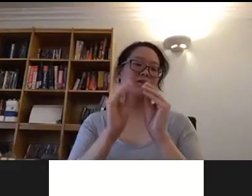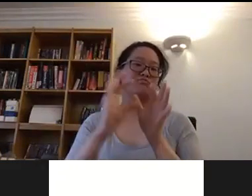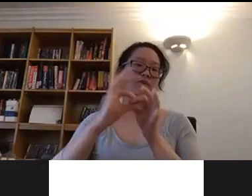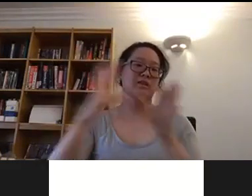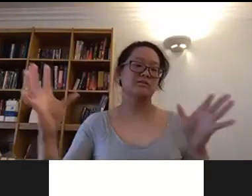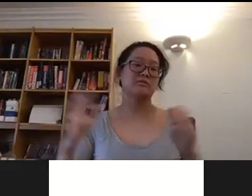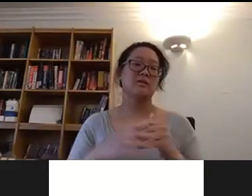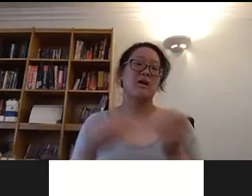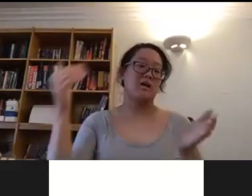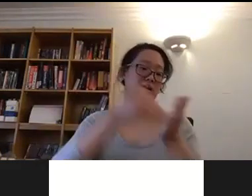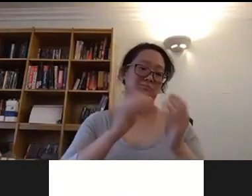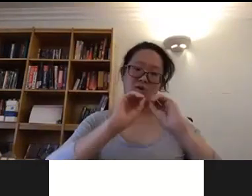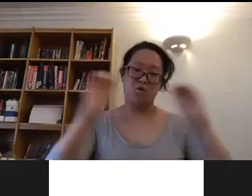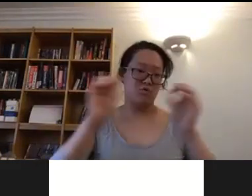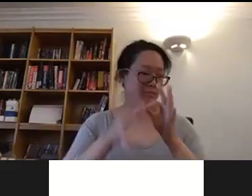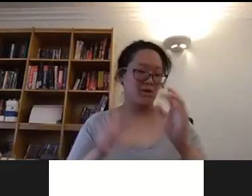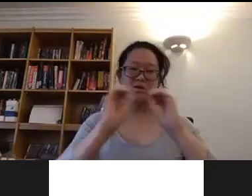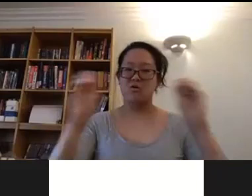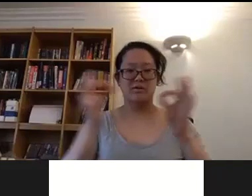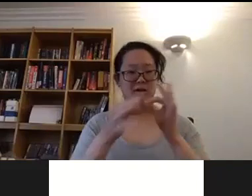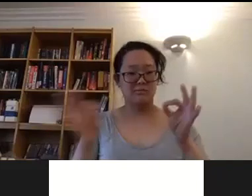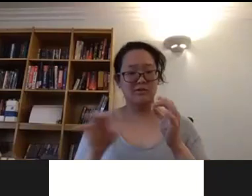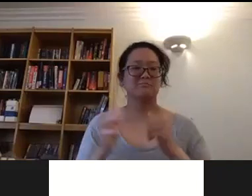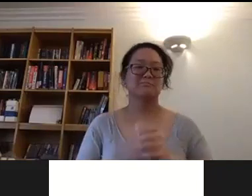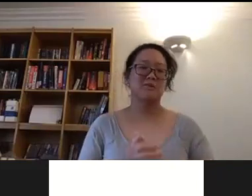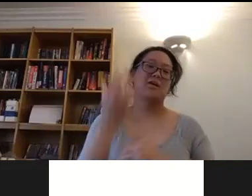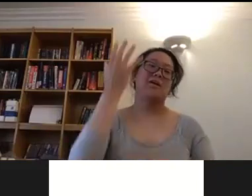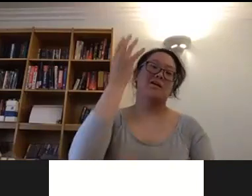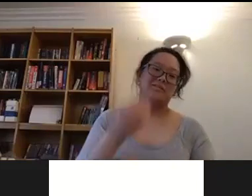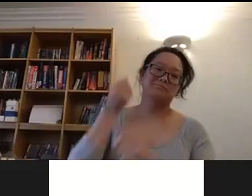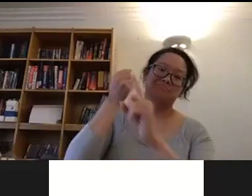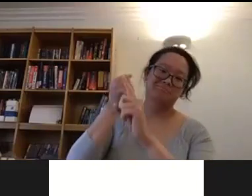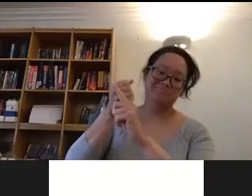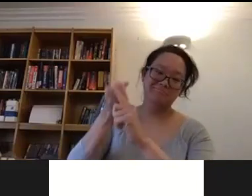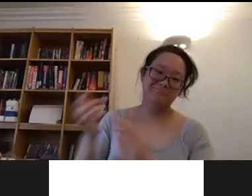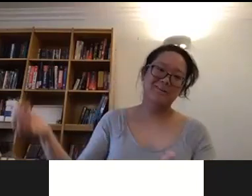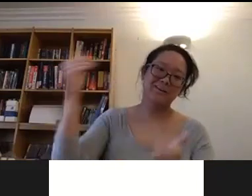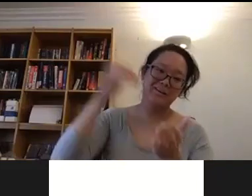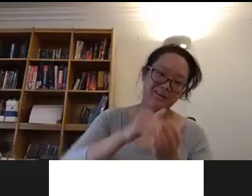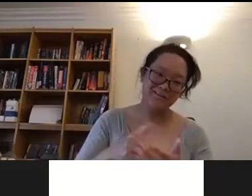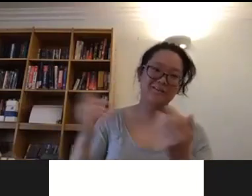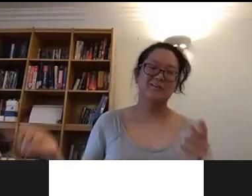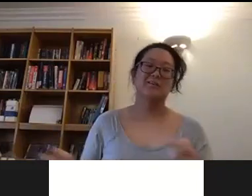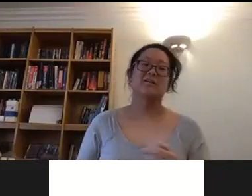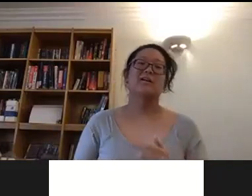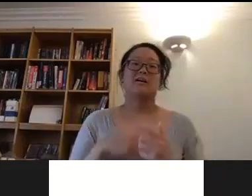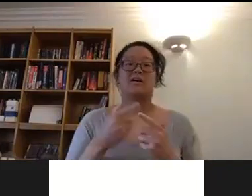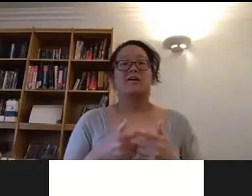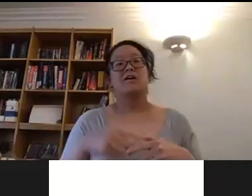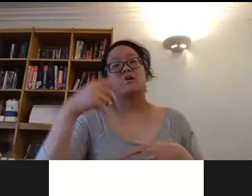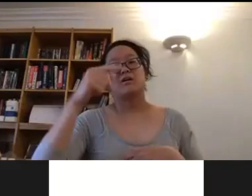the meetings have been conducted with no interpreting and no captioning once again.